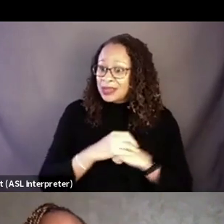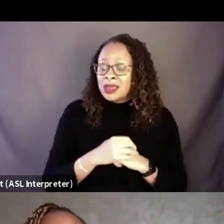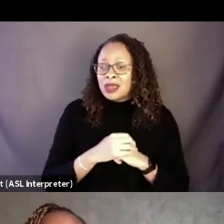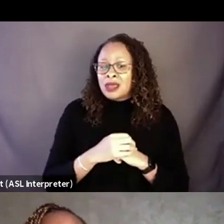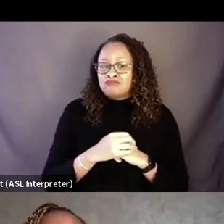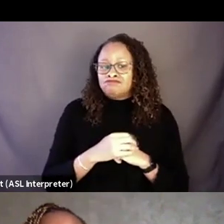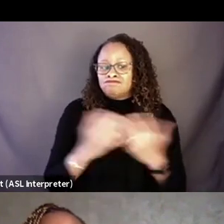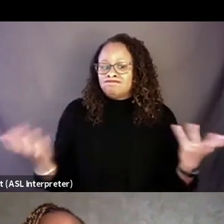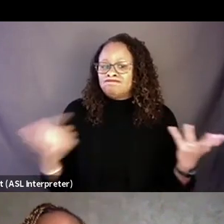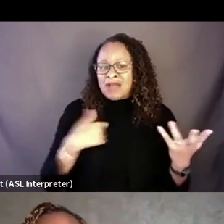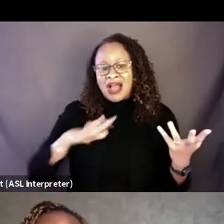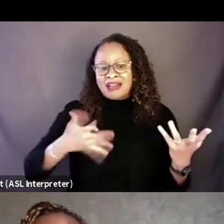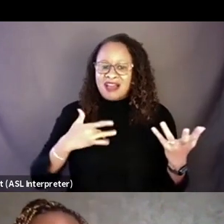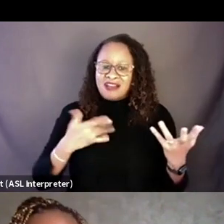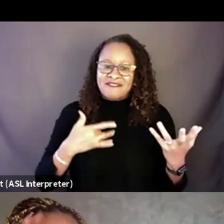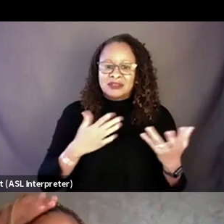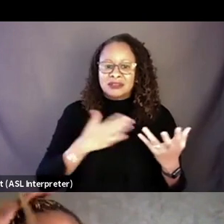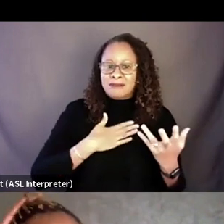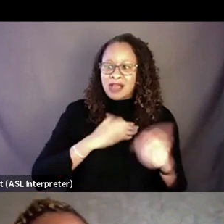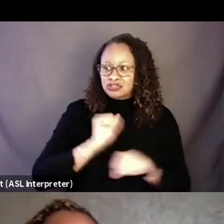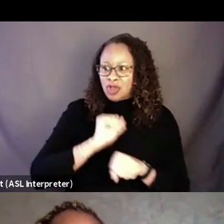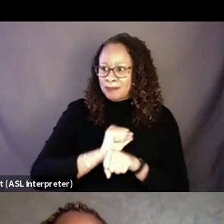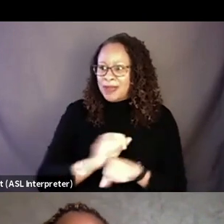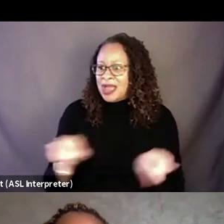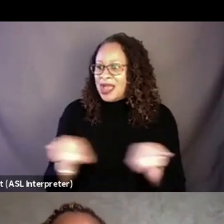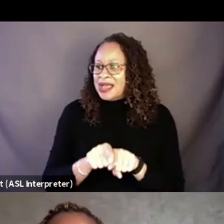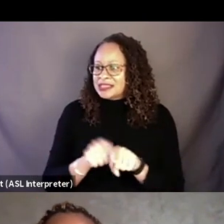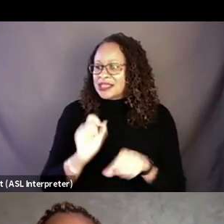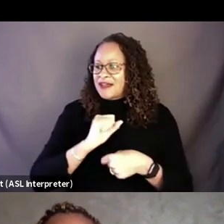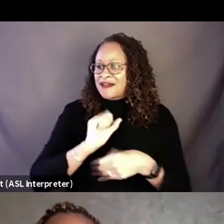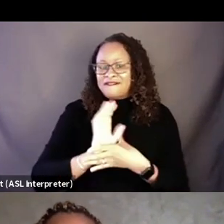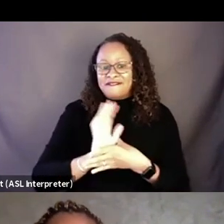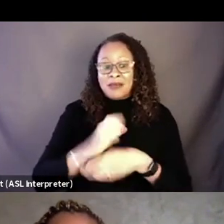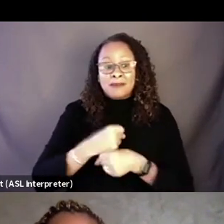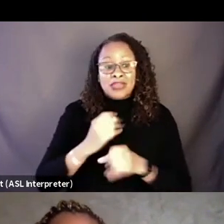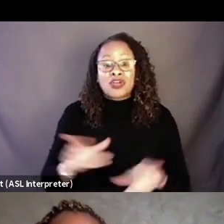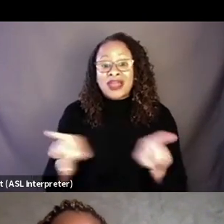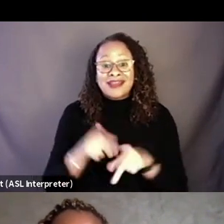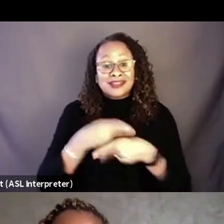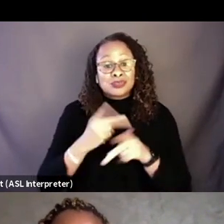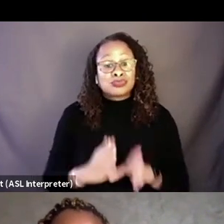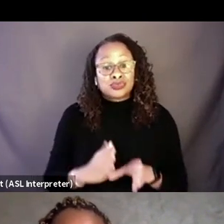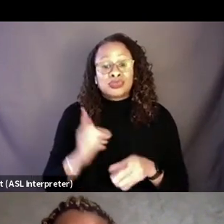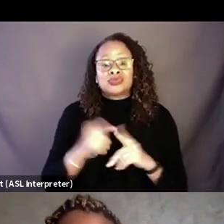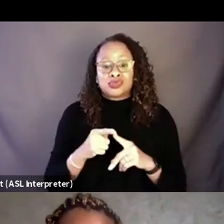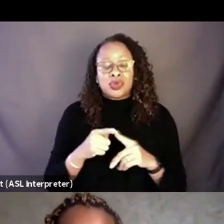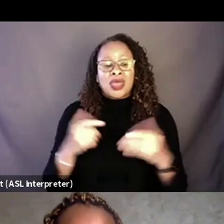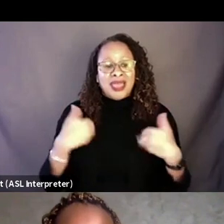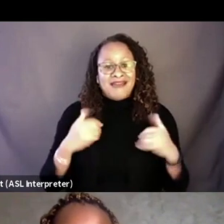I just kinda felt like it was my tutee as a filmmaker and as a producer to be able to get on board this project